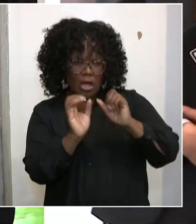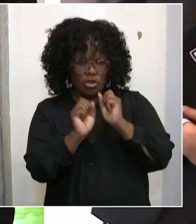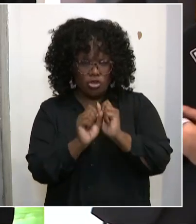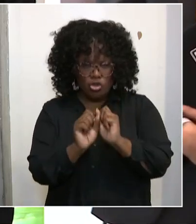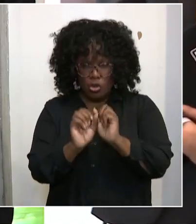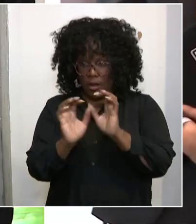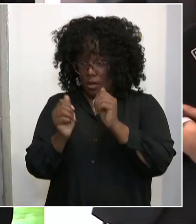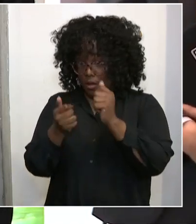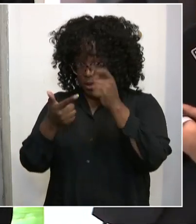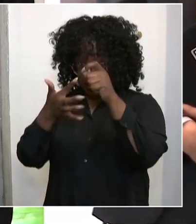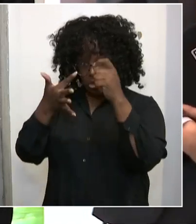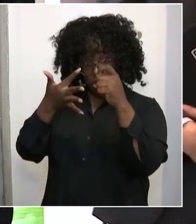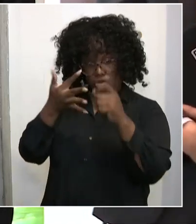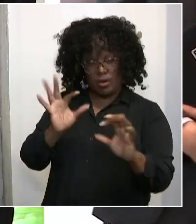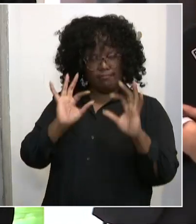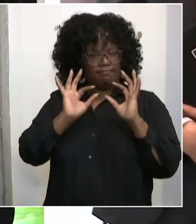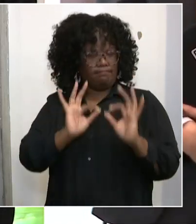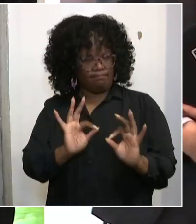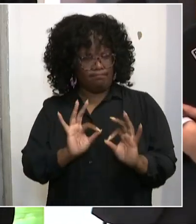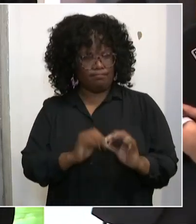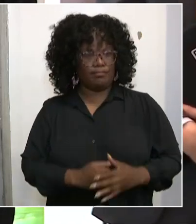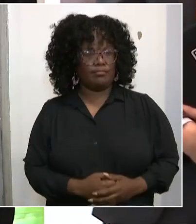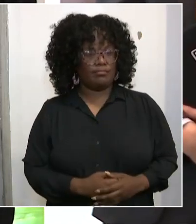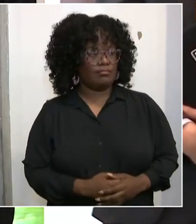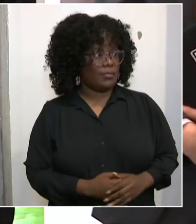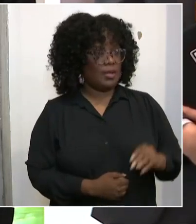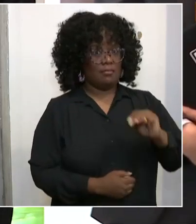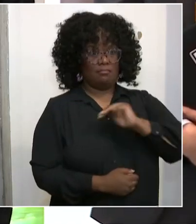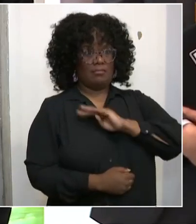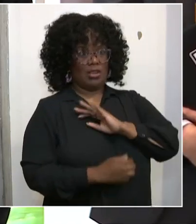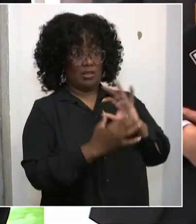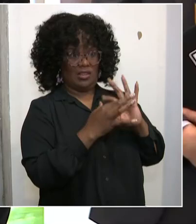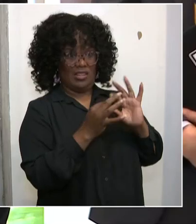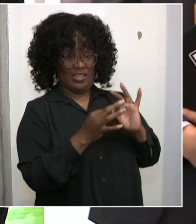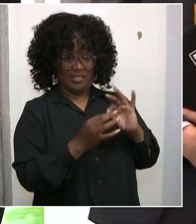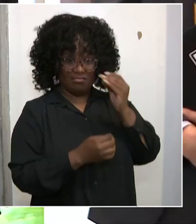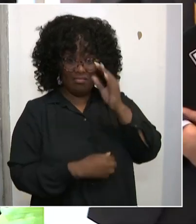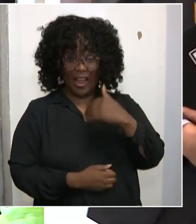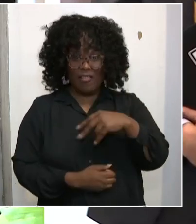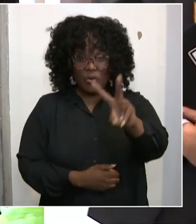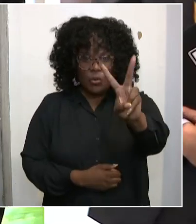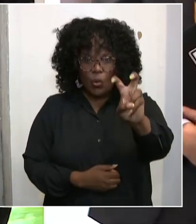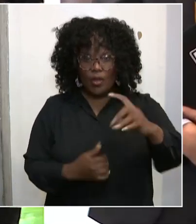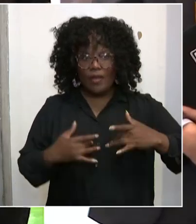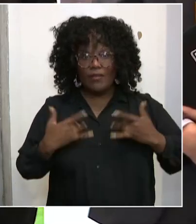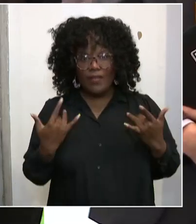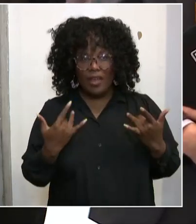The mayor talked about 200 sanctioned events, but we know that there are almost 350 affiliated, attached,